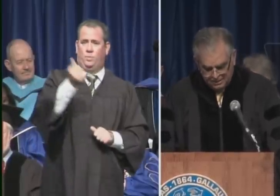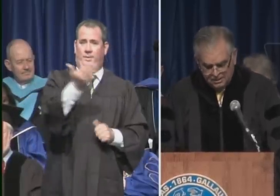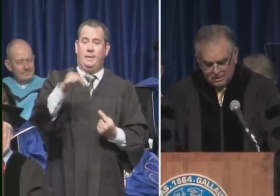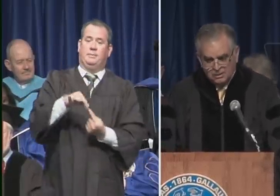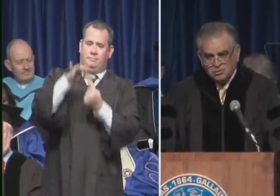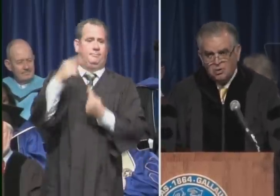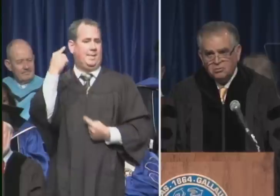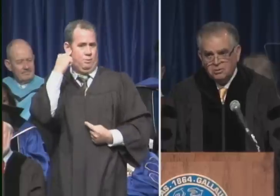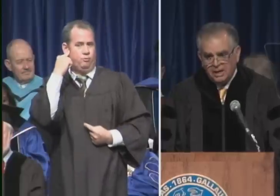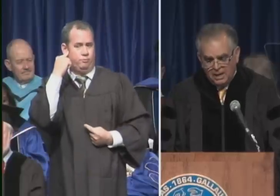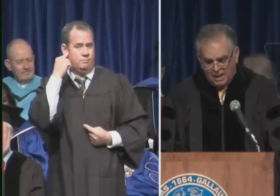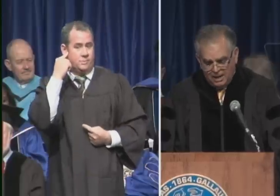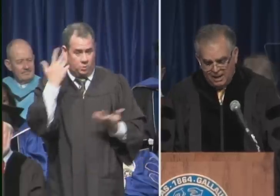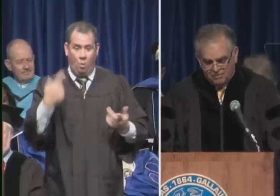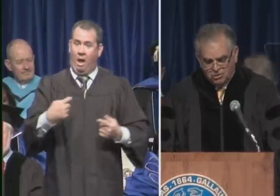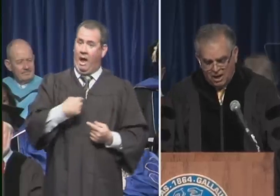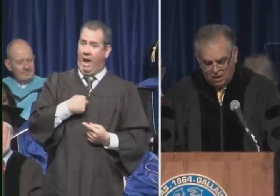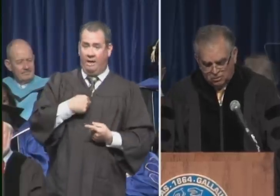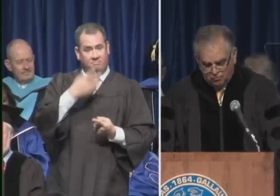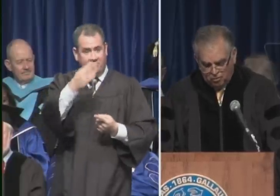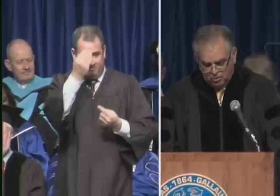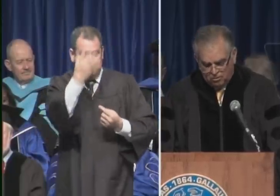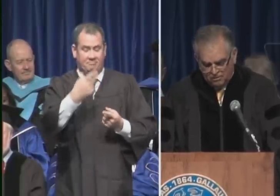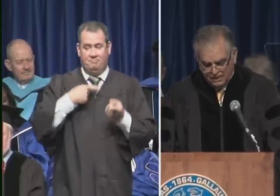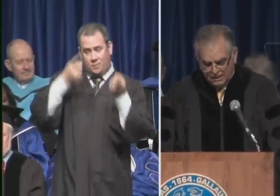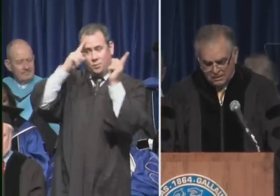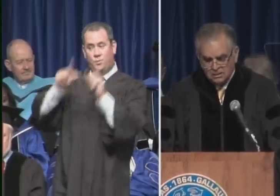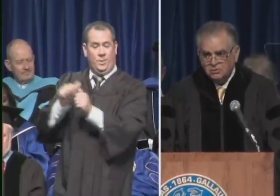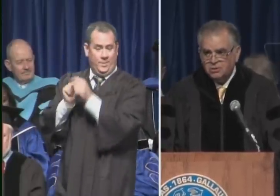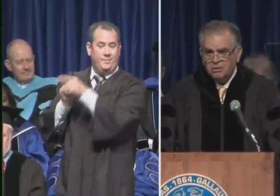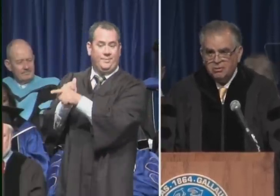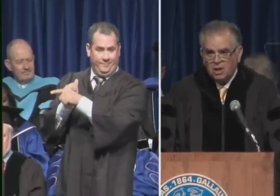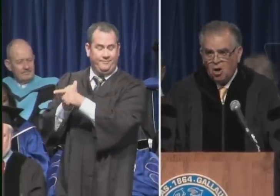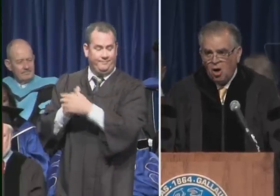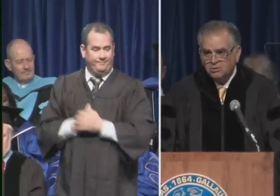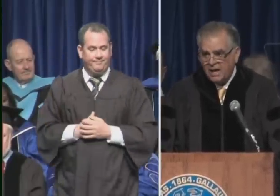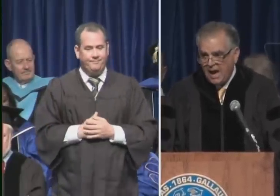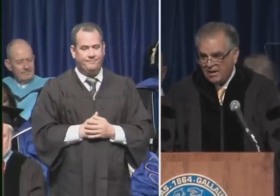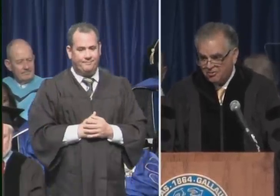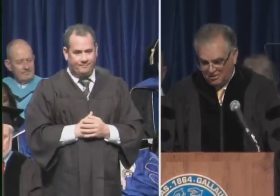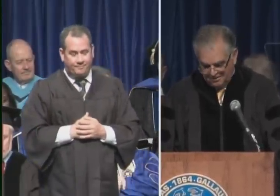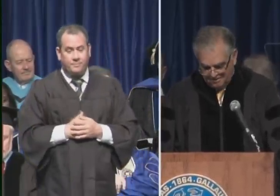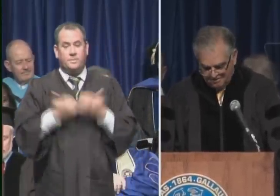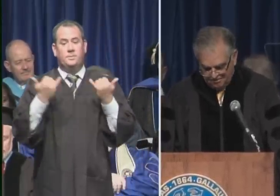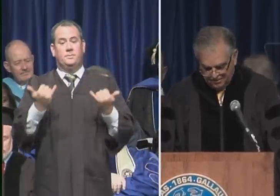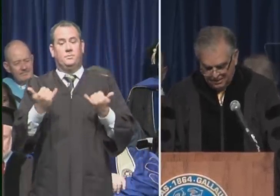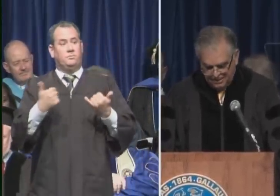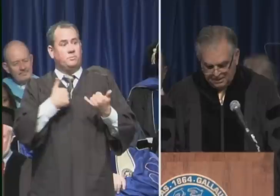And so today I have a challenge for you. Consider it a call to action.